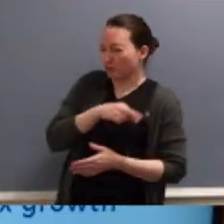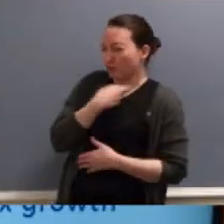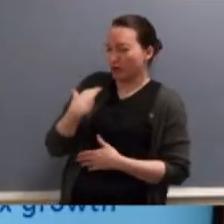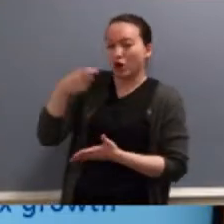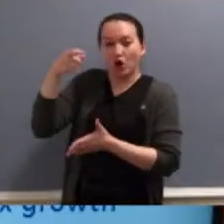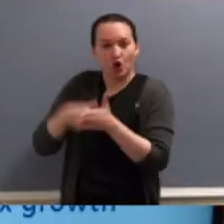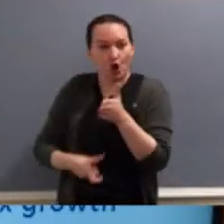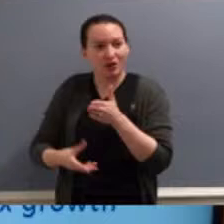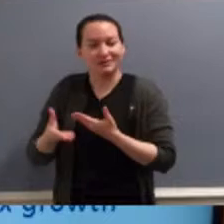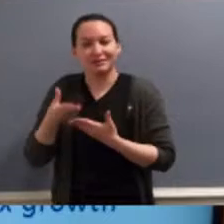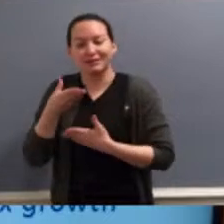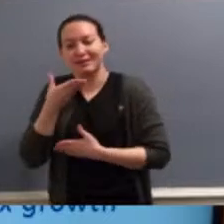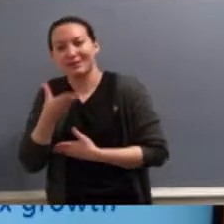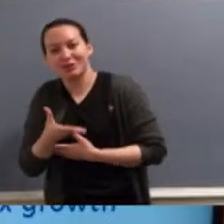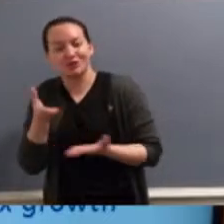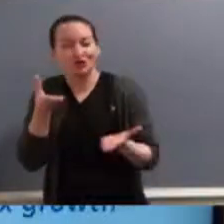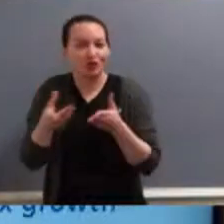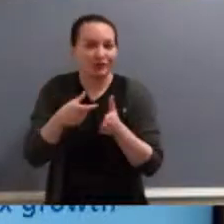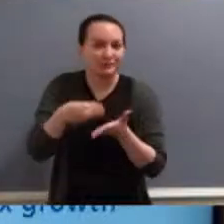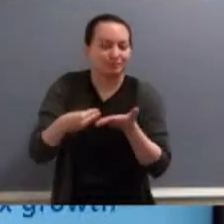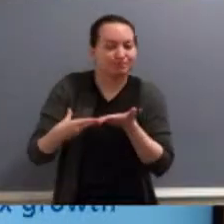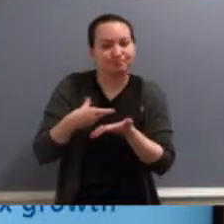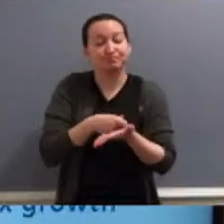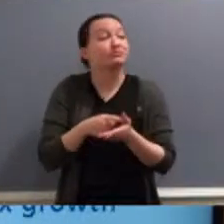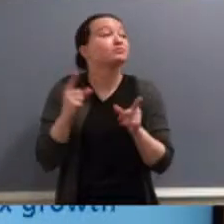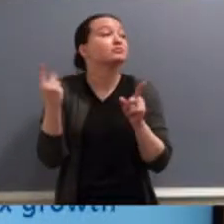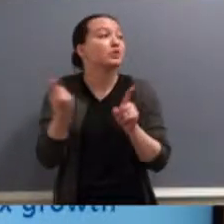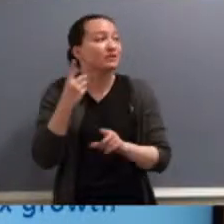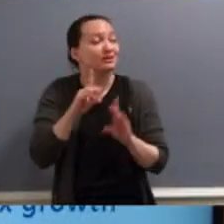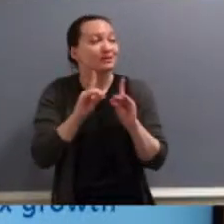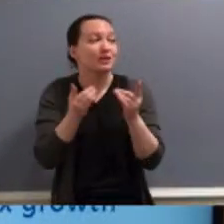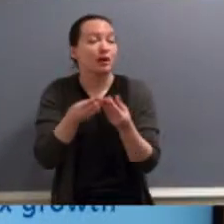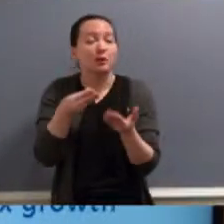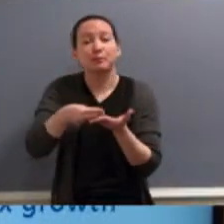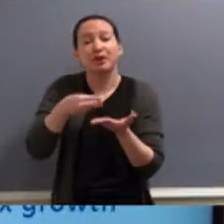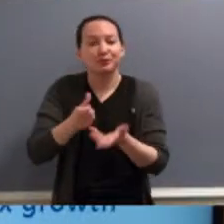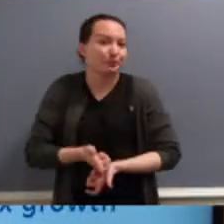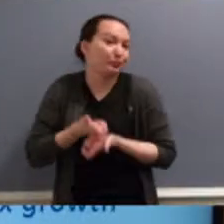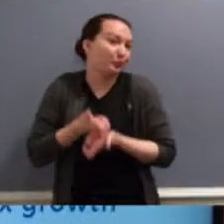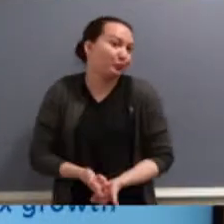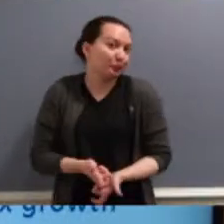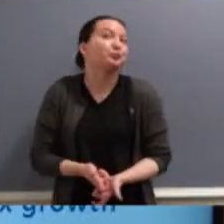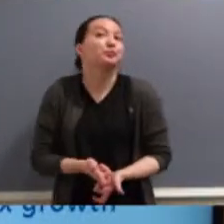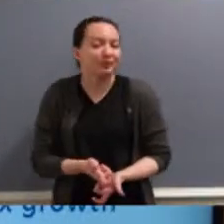of goods services and wages and also always departmental budget compliance as we have service